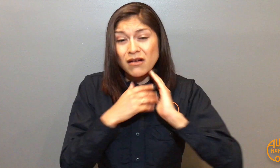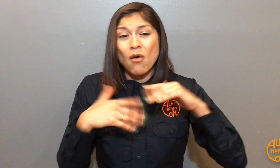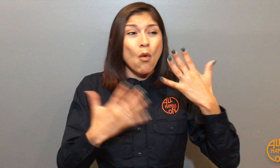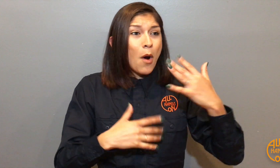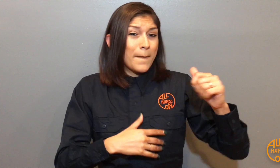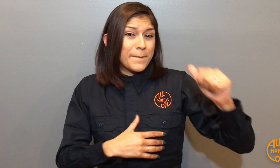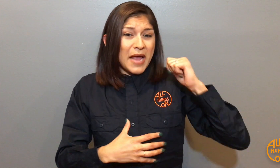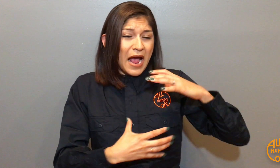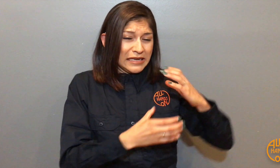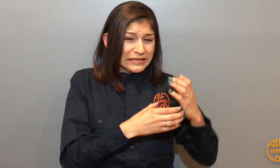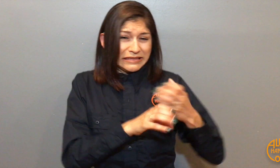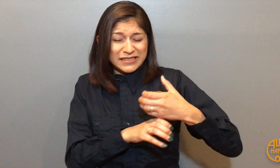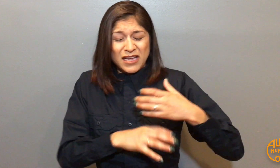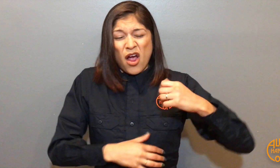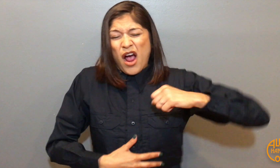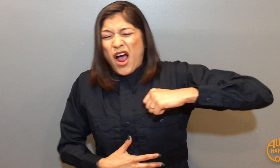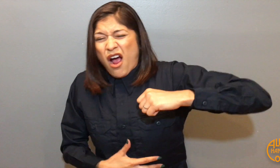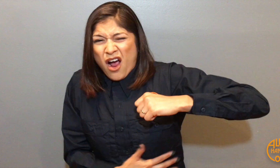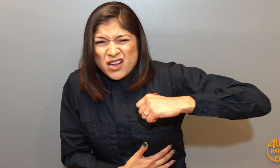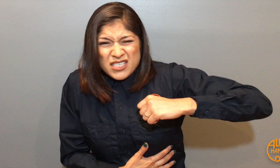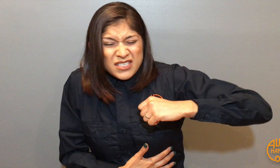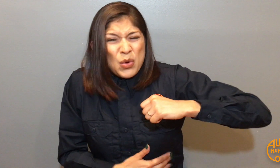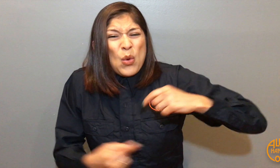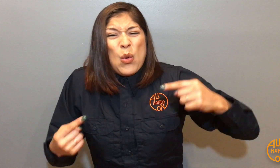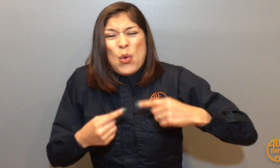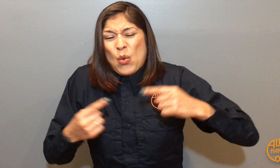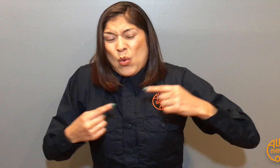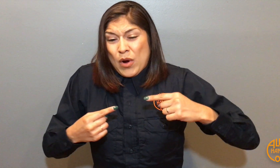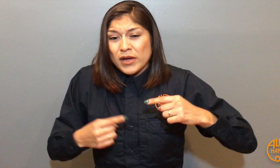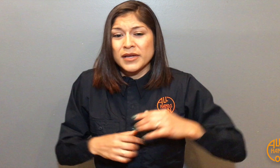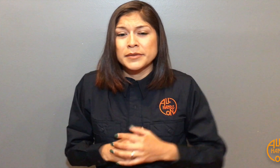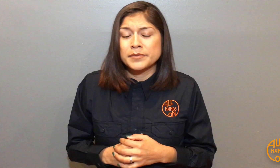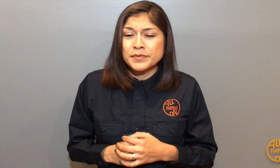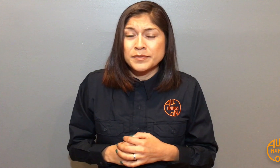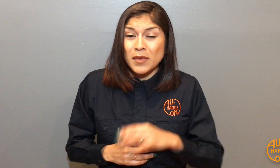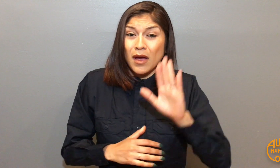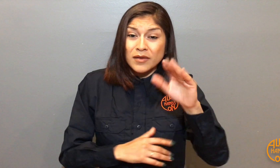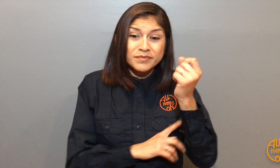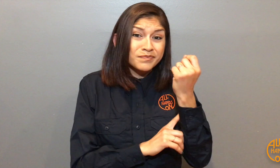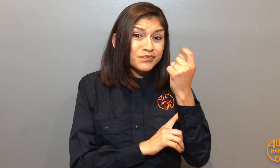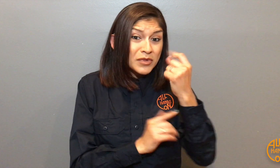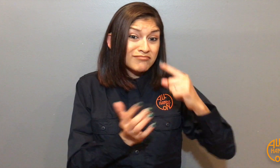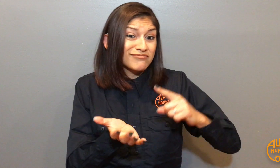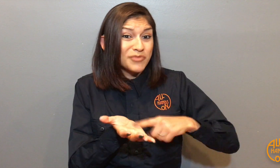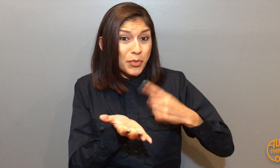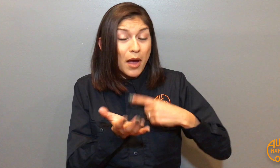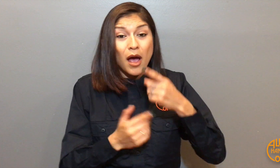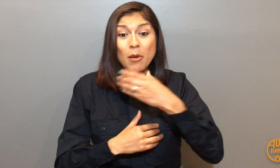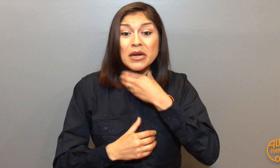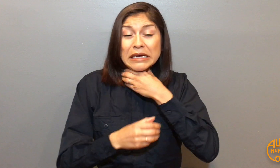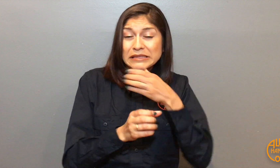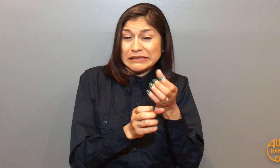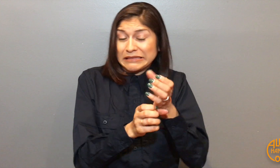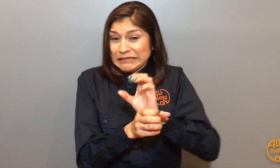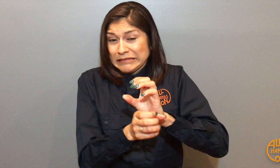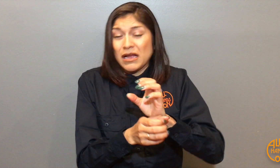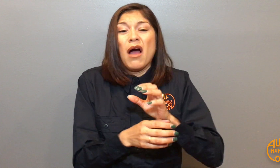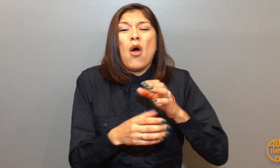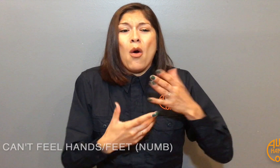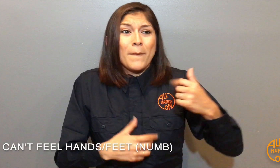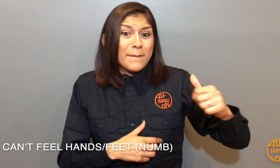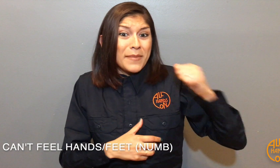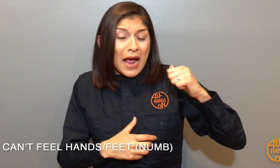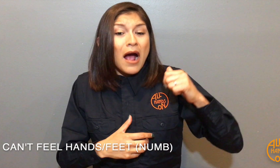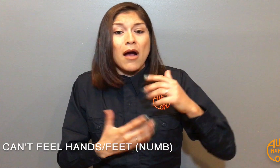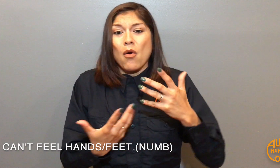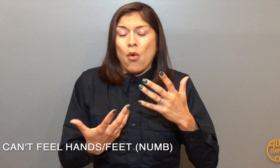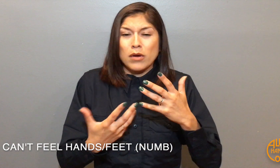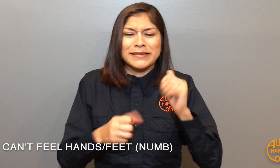neck or the back any kind of injury related to that, sometimes if your neck